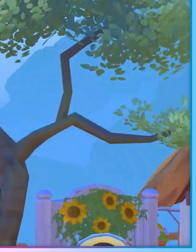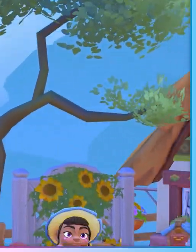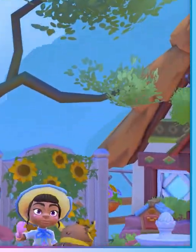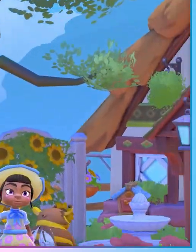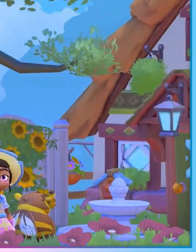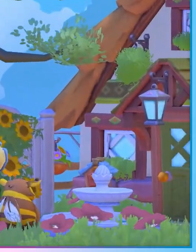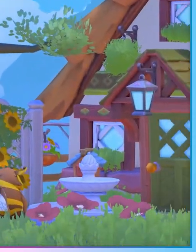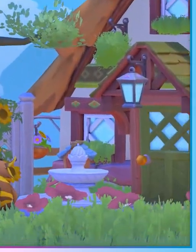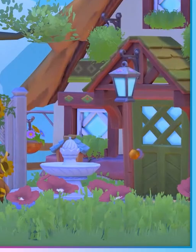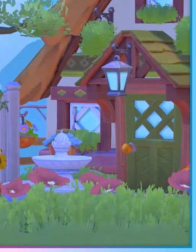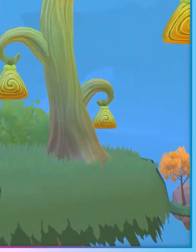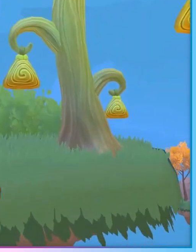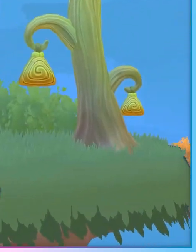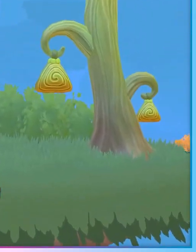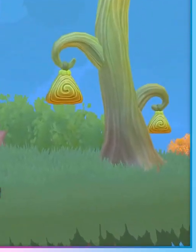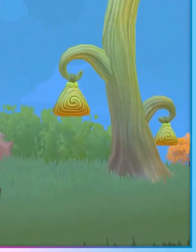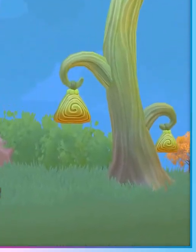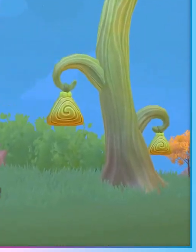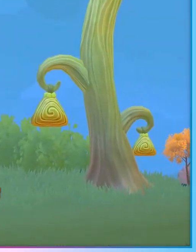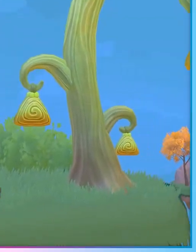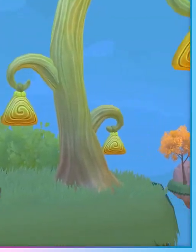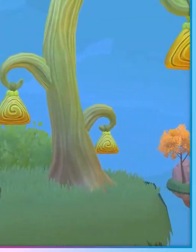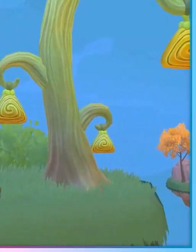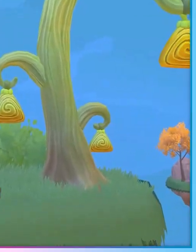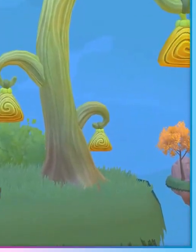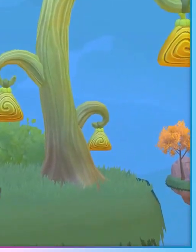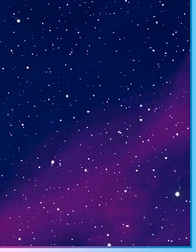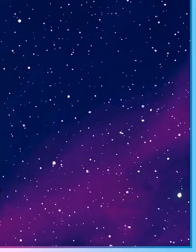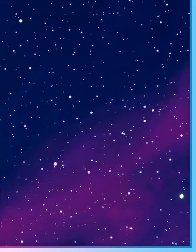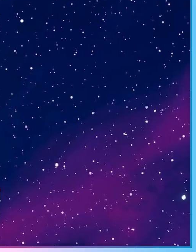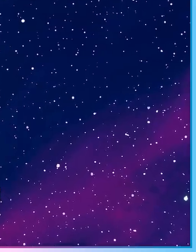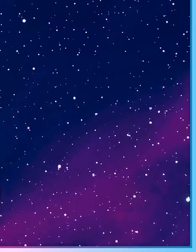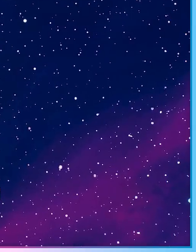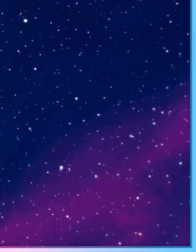a wonderful world full of gentle puzzles to solve.